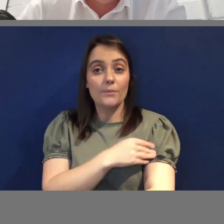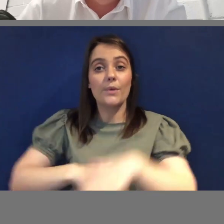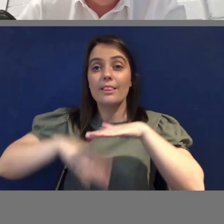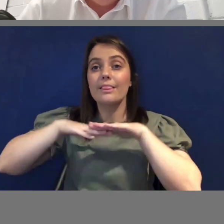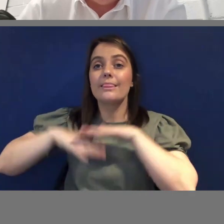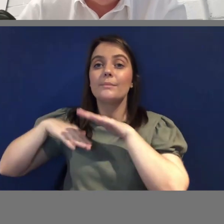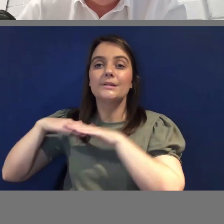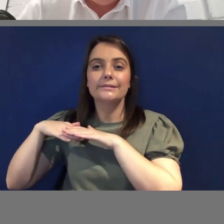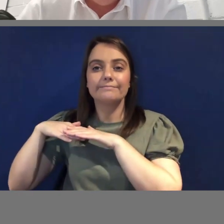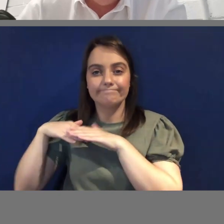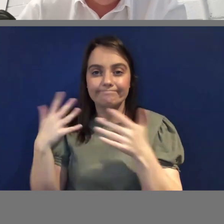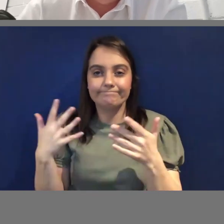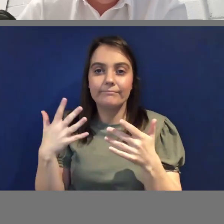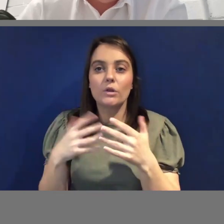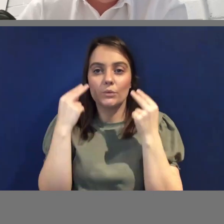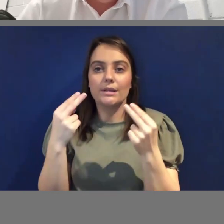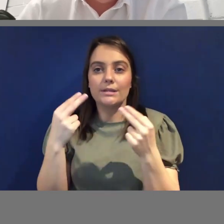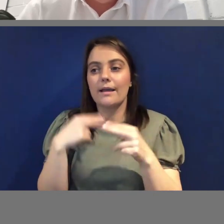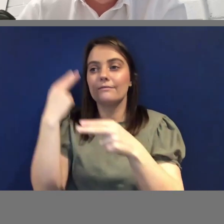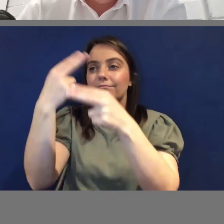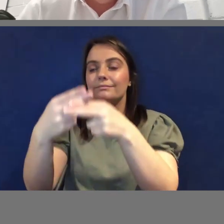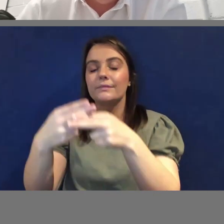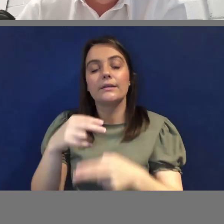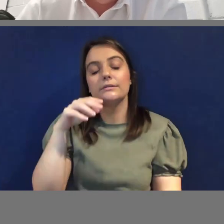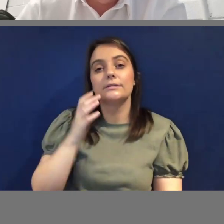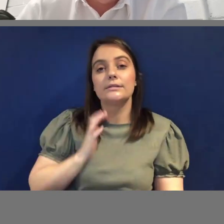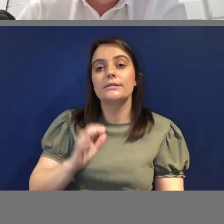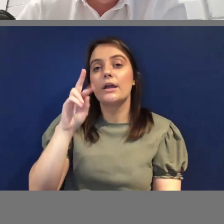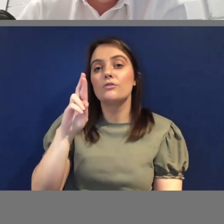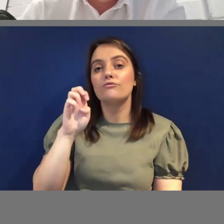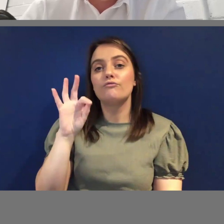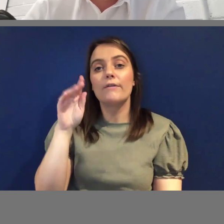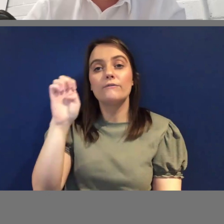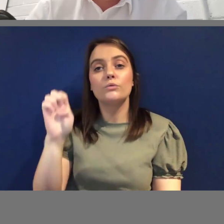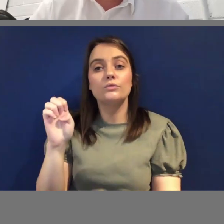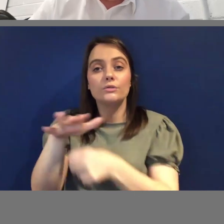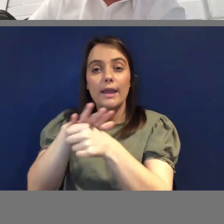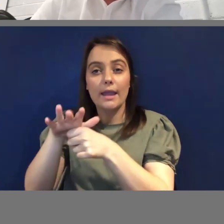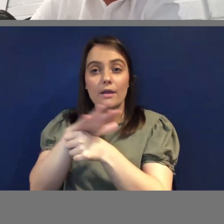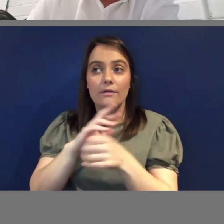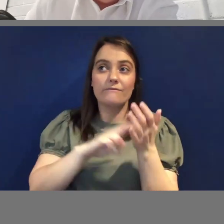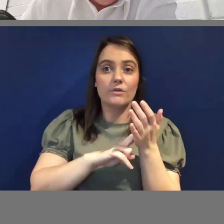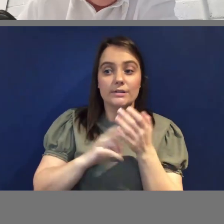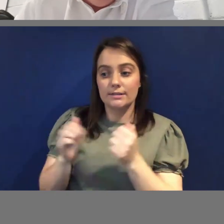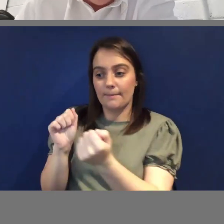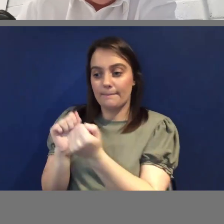have a an external refuge area and again versus a place of assembly but again ideally you would